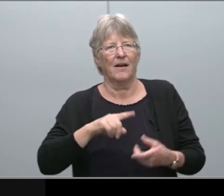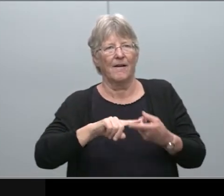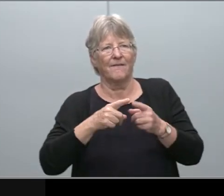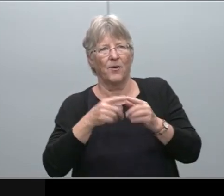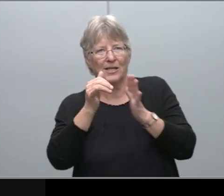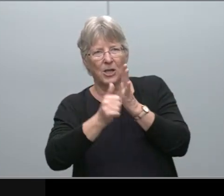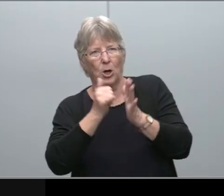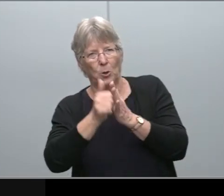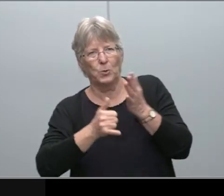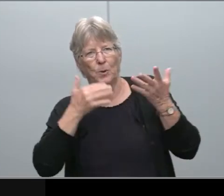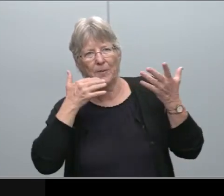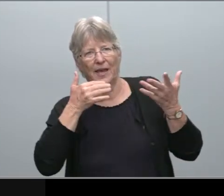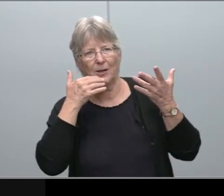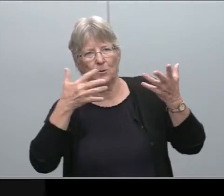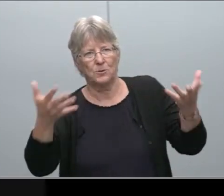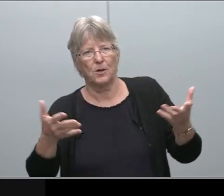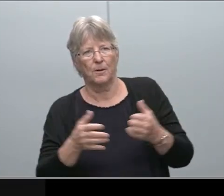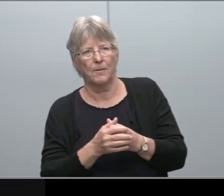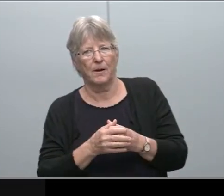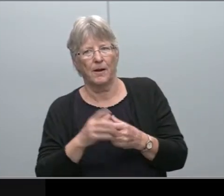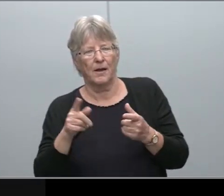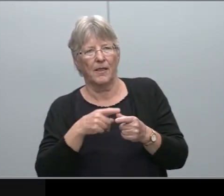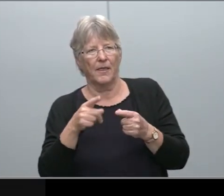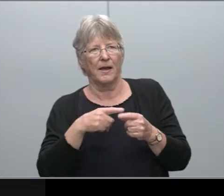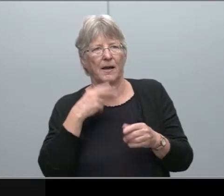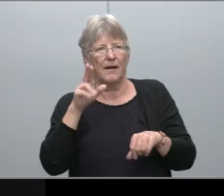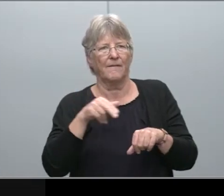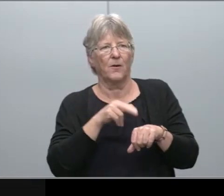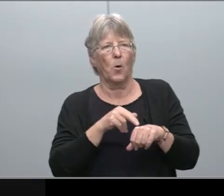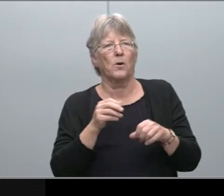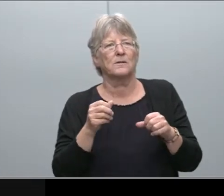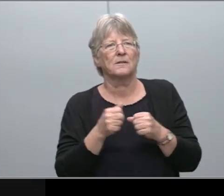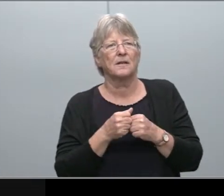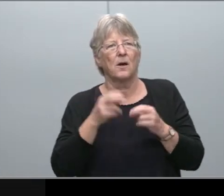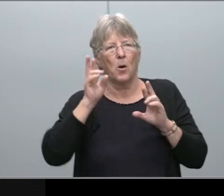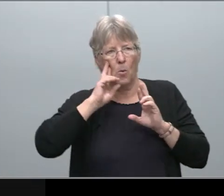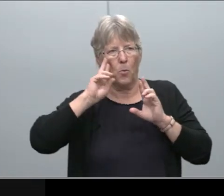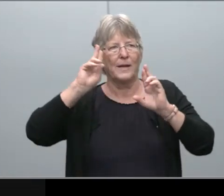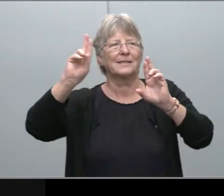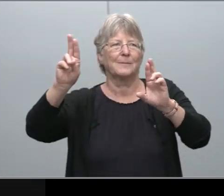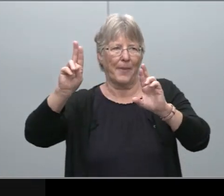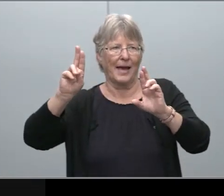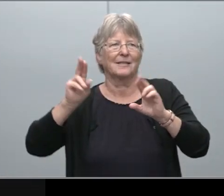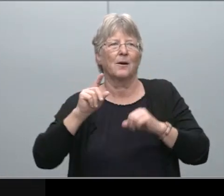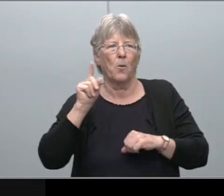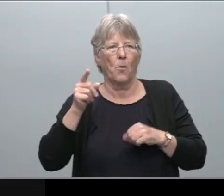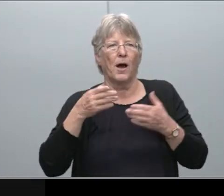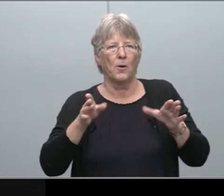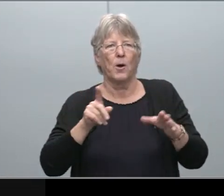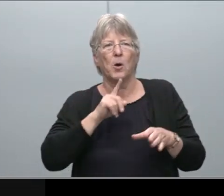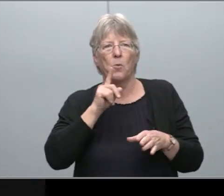of supporting our teachers through ongoing training. Again, this is all still developing, but we're glad to see that it's happening.